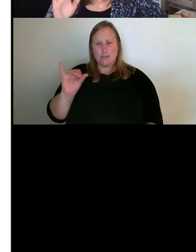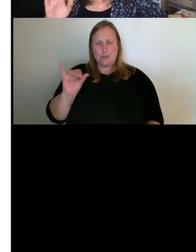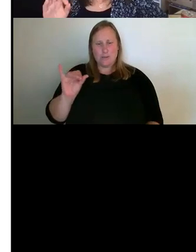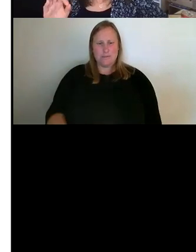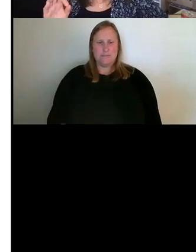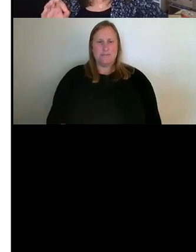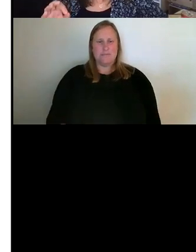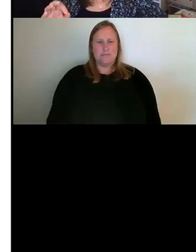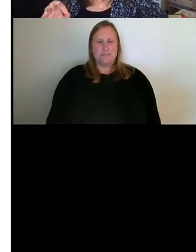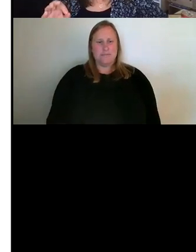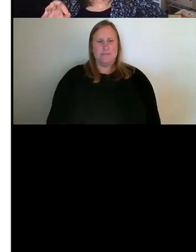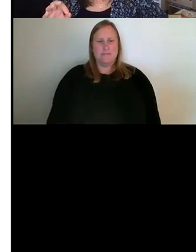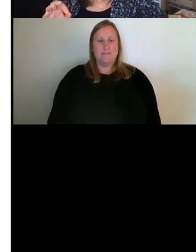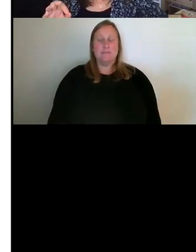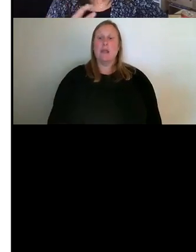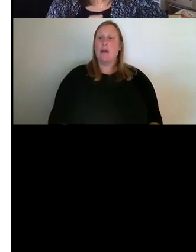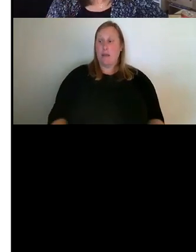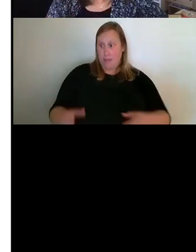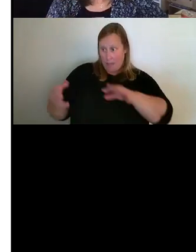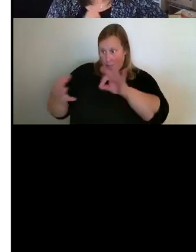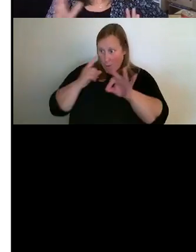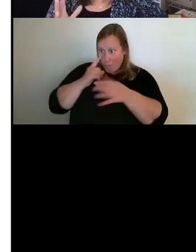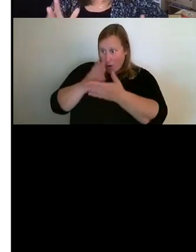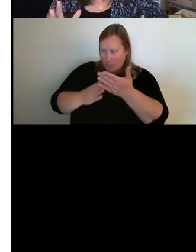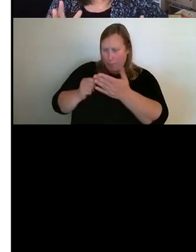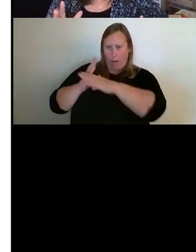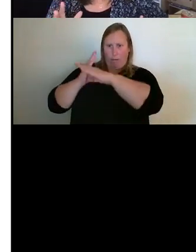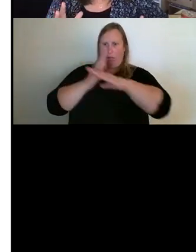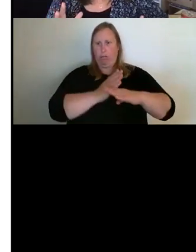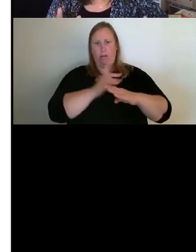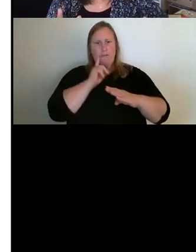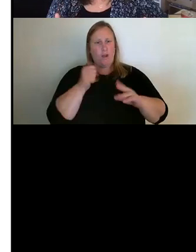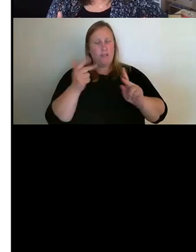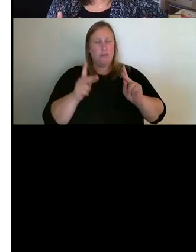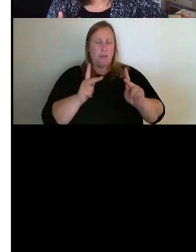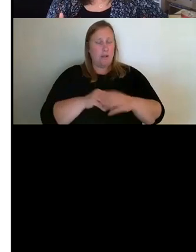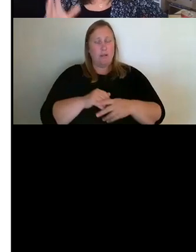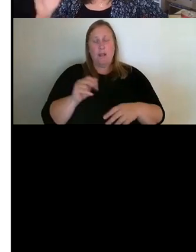Needed input for some can be a barrier for others. Jennie has described this to us very well.